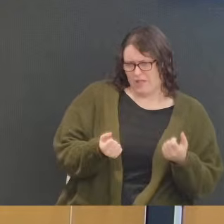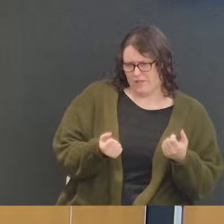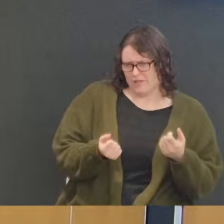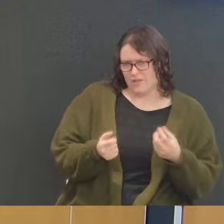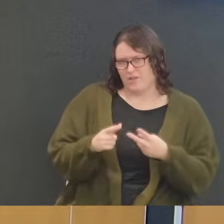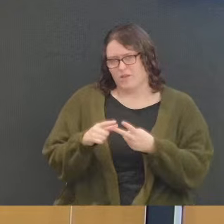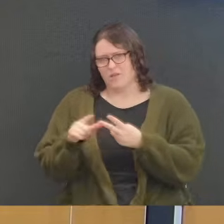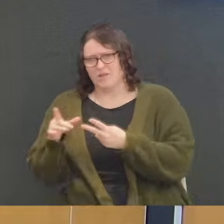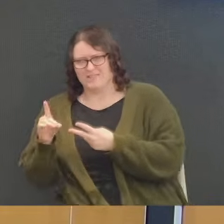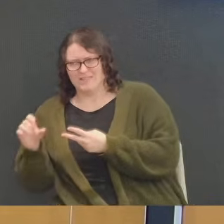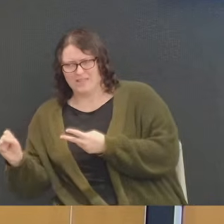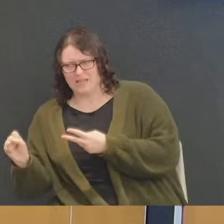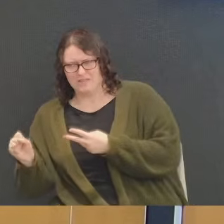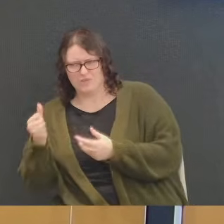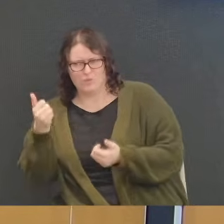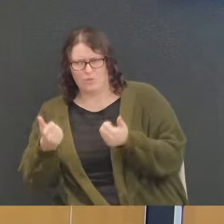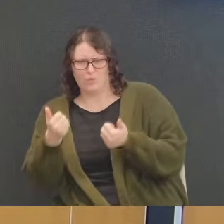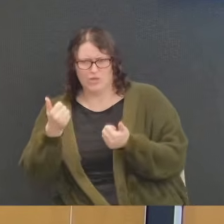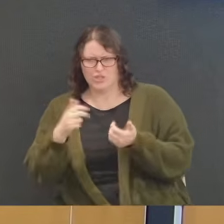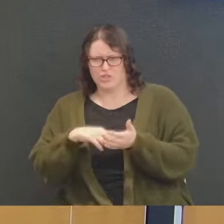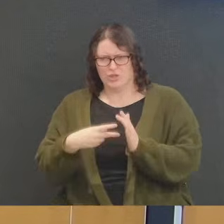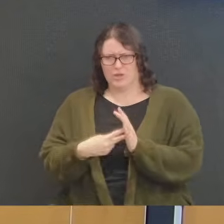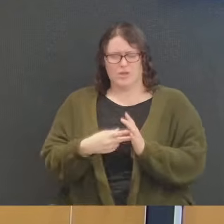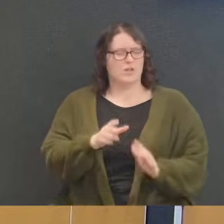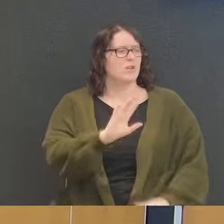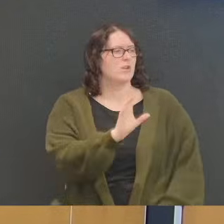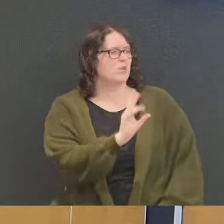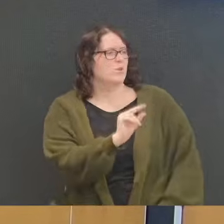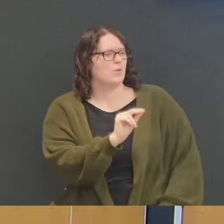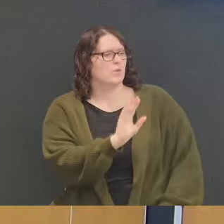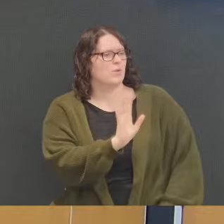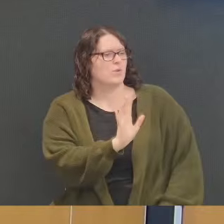which one are you referring to? No, no, no. They're two different. Yeah, I'm referring to